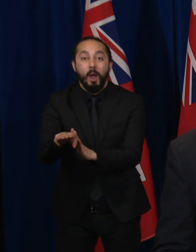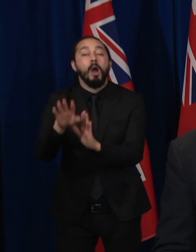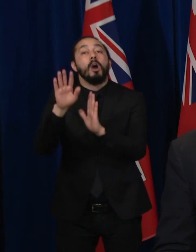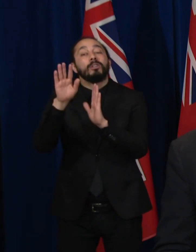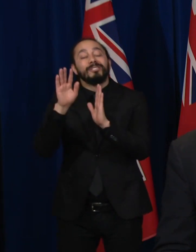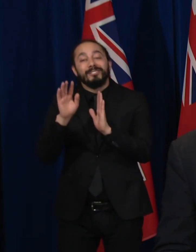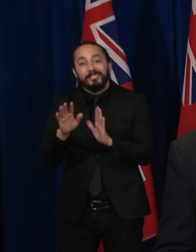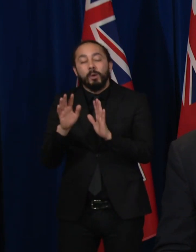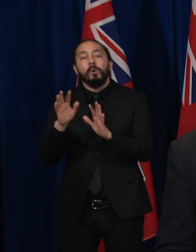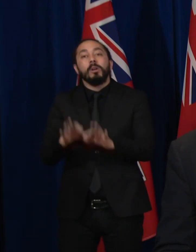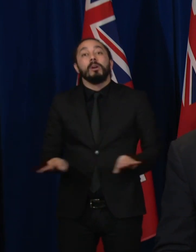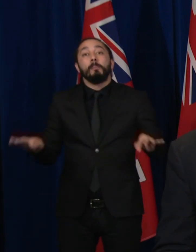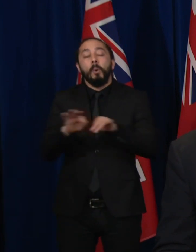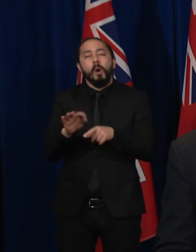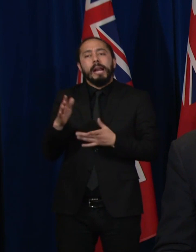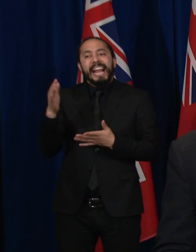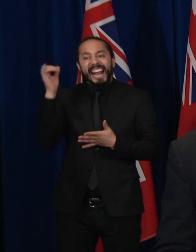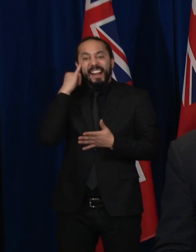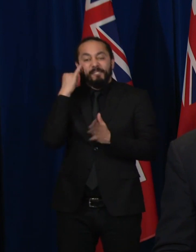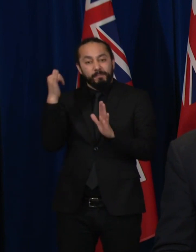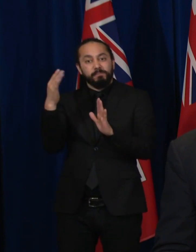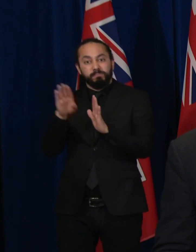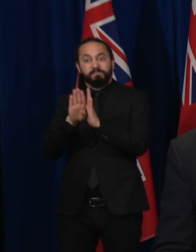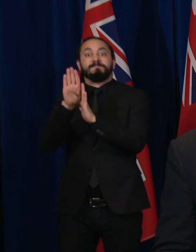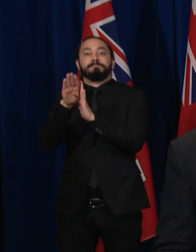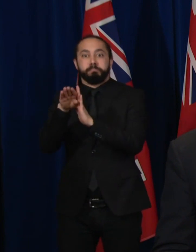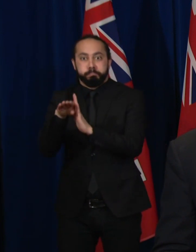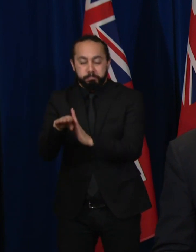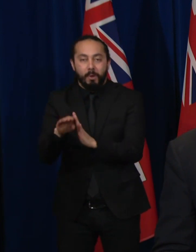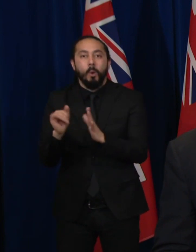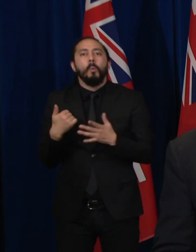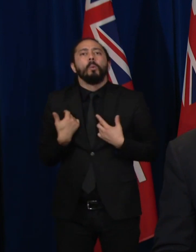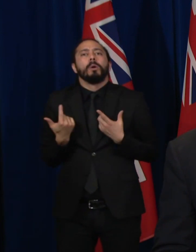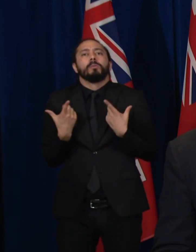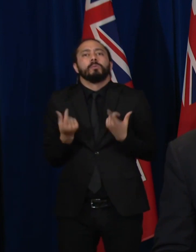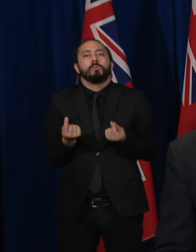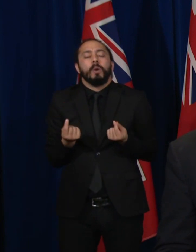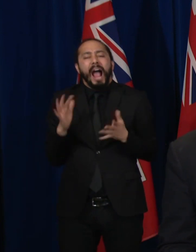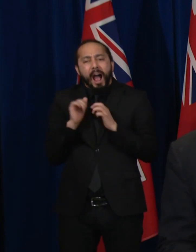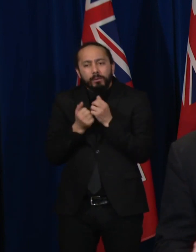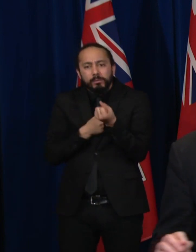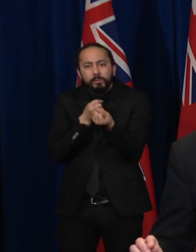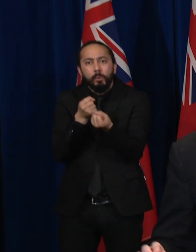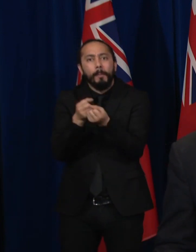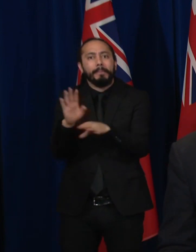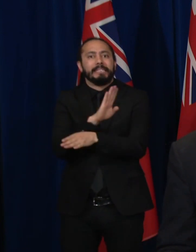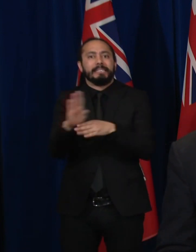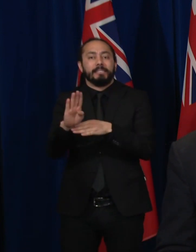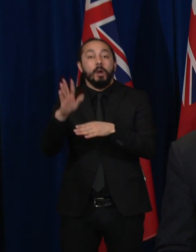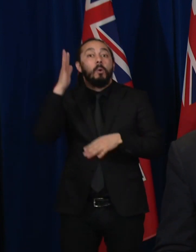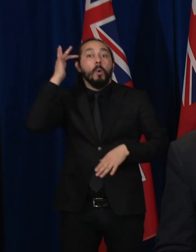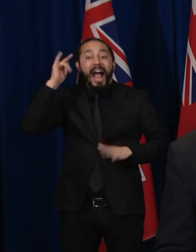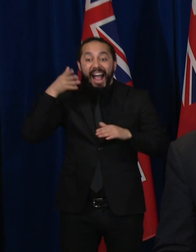up to try to support business, to try to support the people affected by it so once the underlying health issue